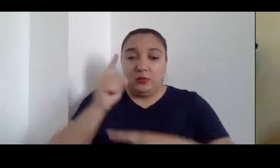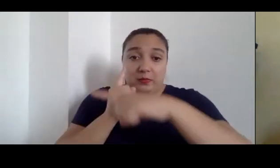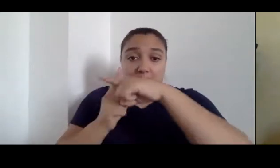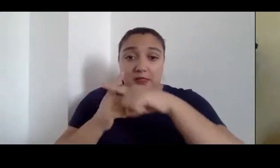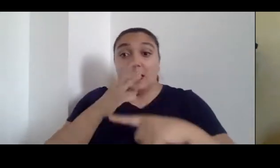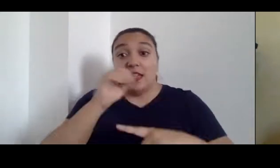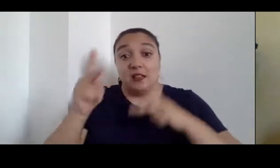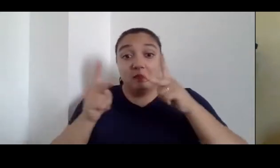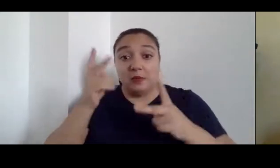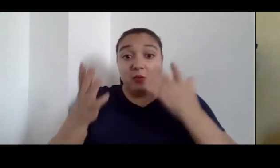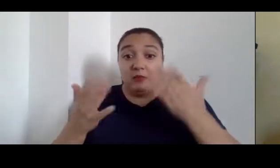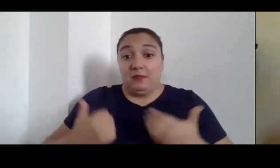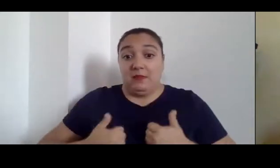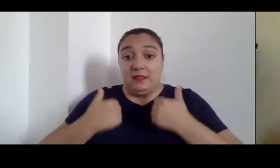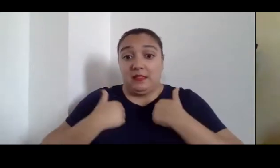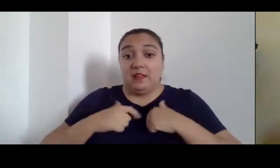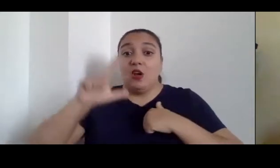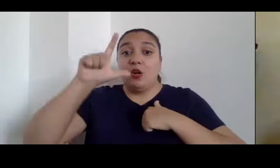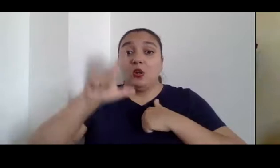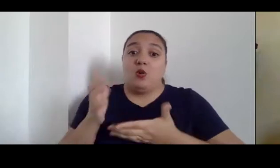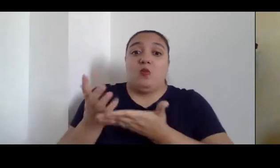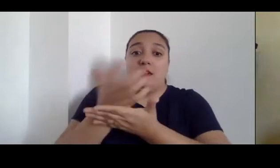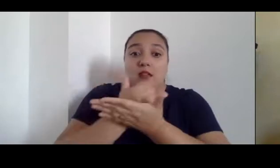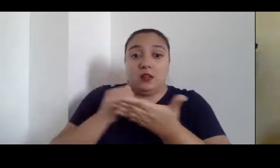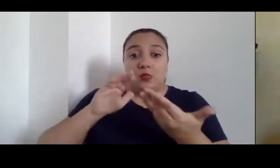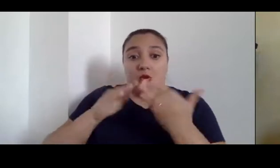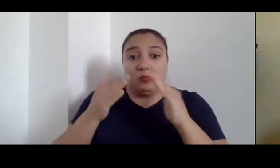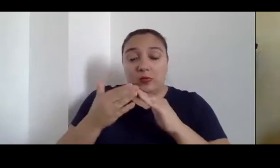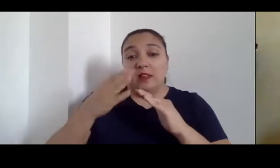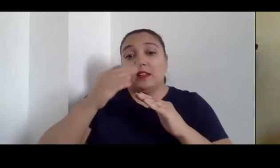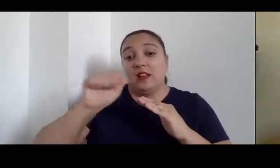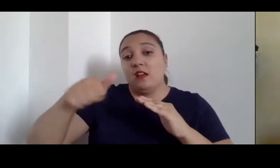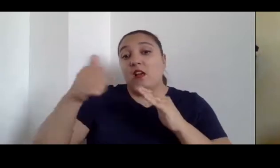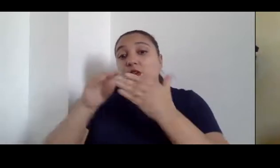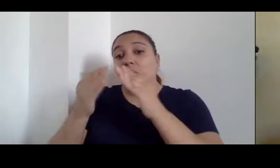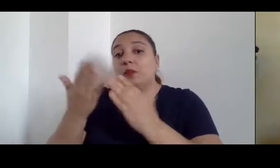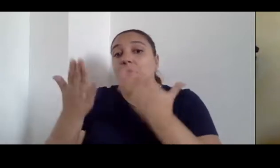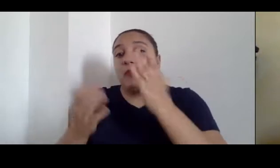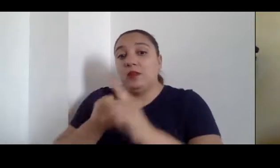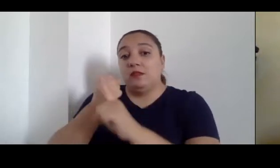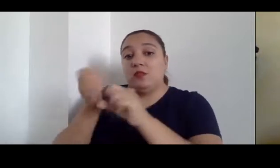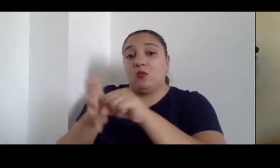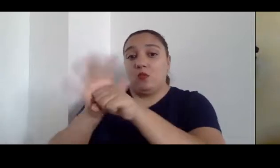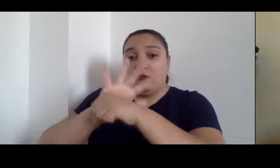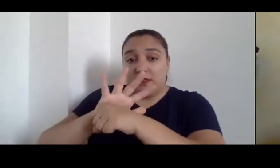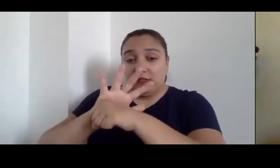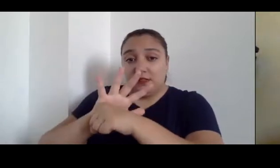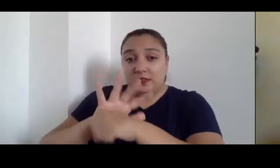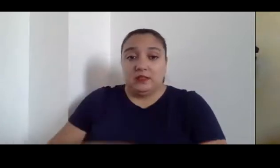communities and poverty impacted by COVID-19. White supremacy manifests its in violence